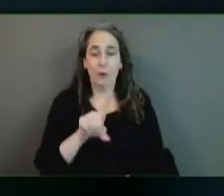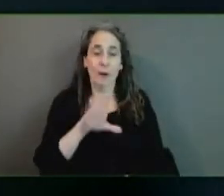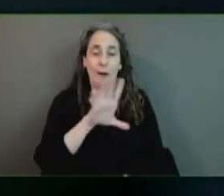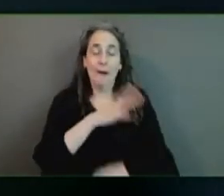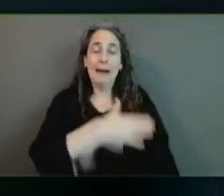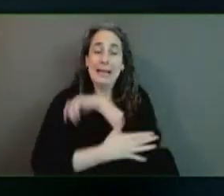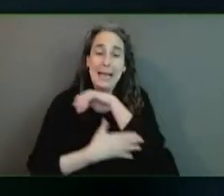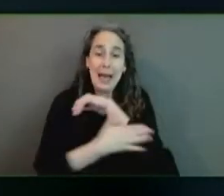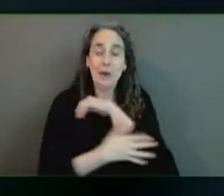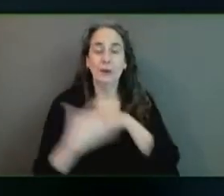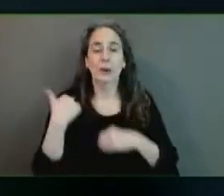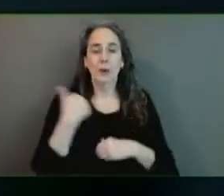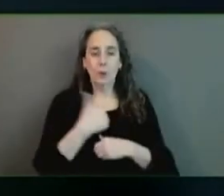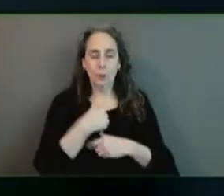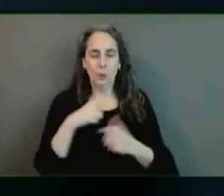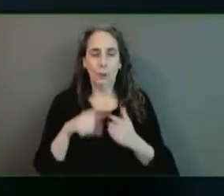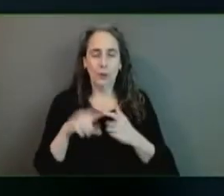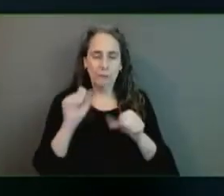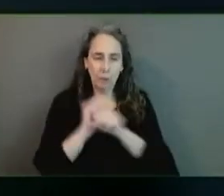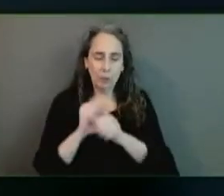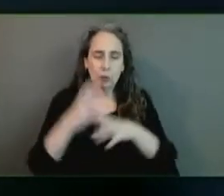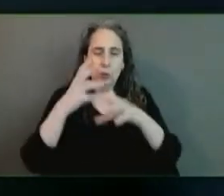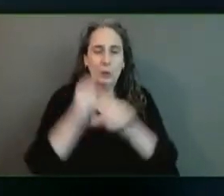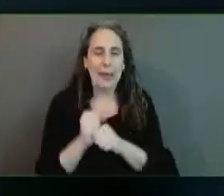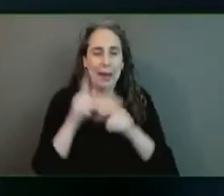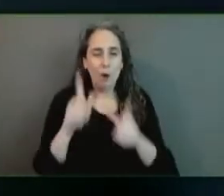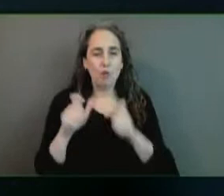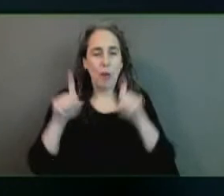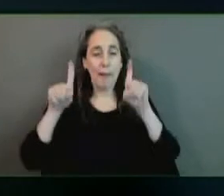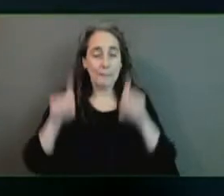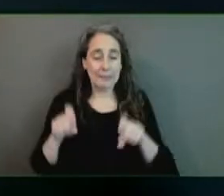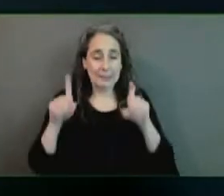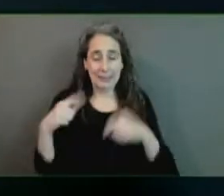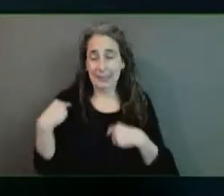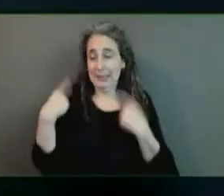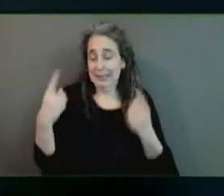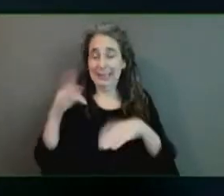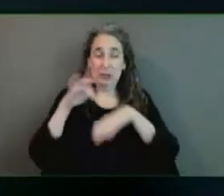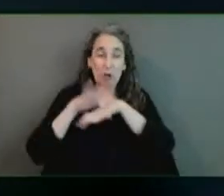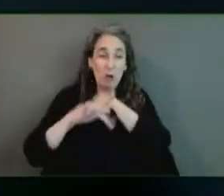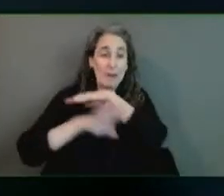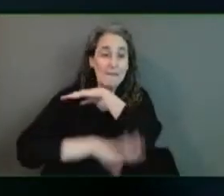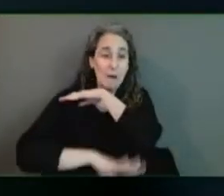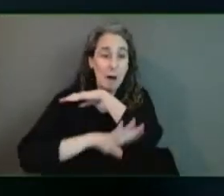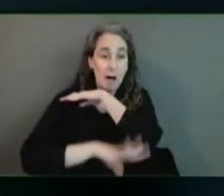testing clinics of the county. Um we've been working to acquire